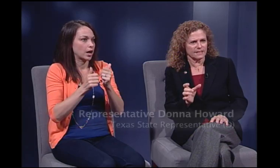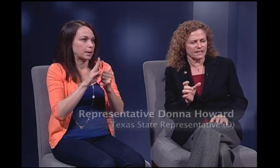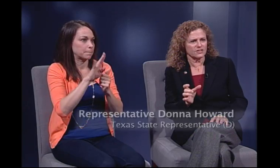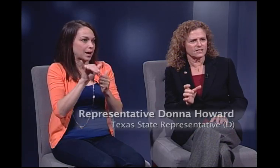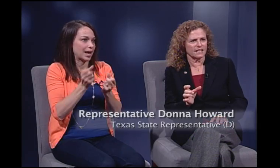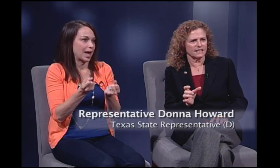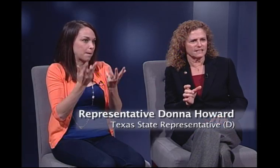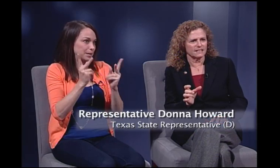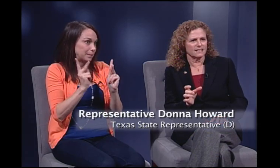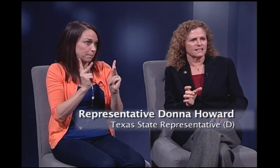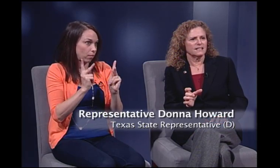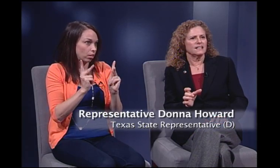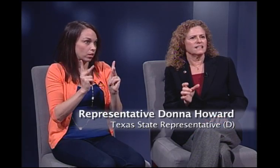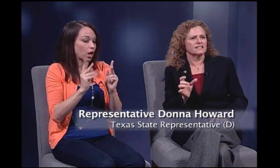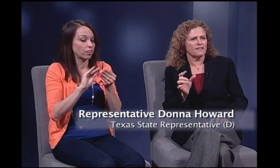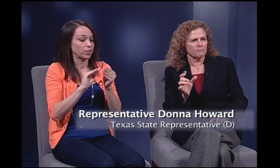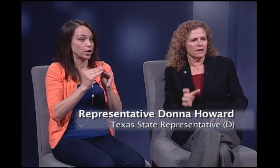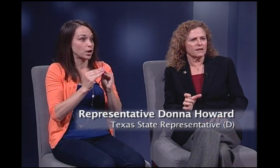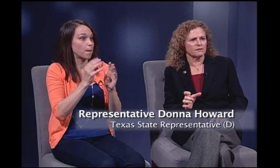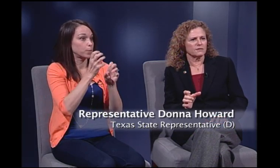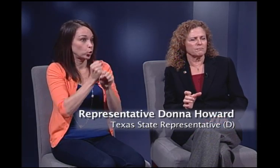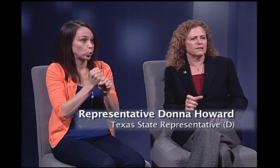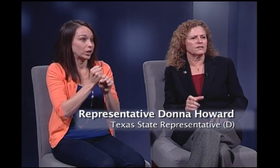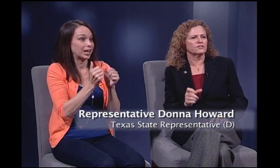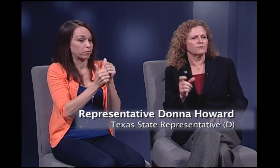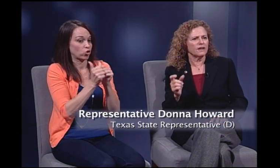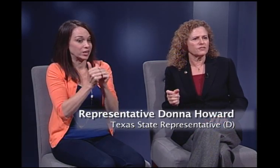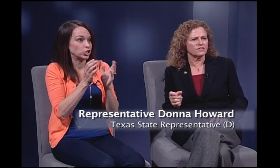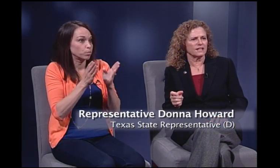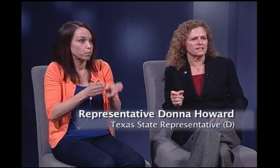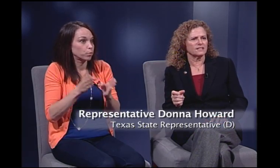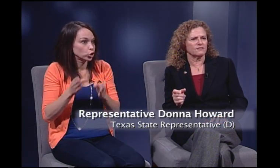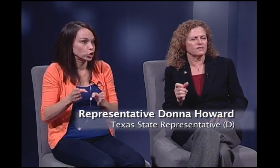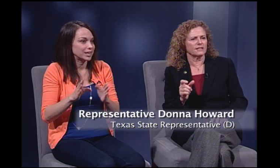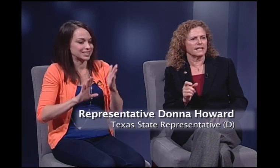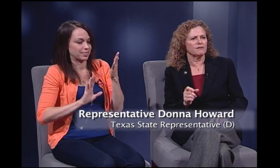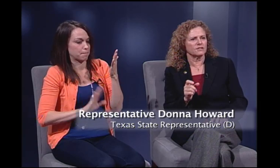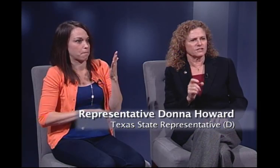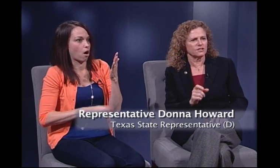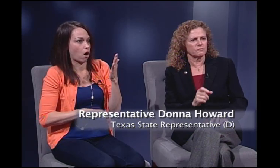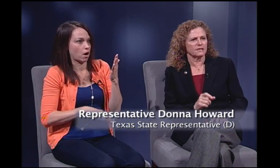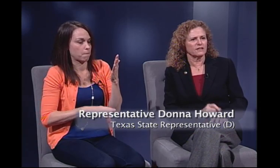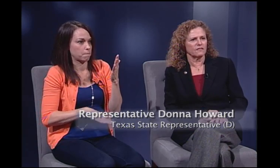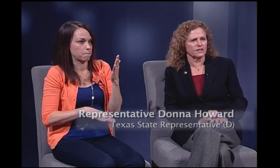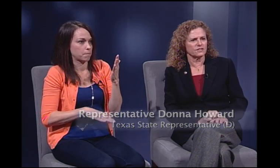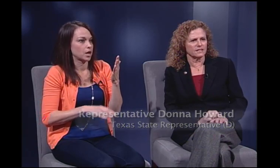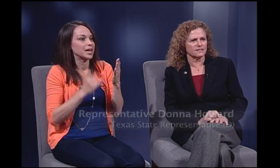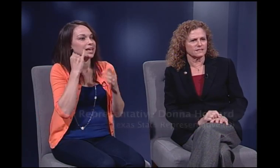in our state is at the bottom compared to other states if you look at how much they're spending on their citizens.